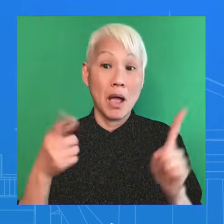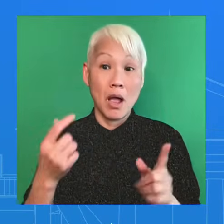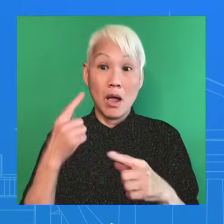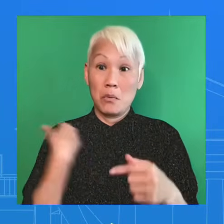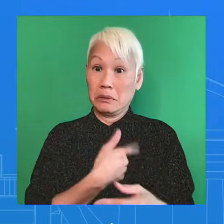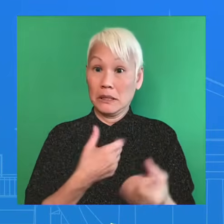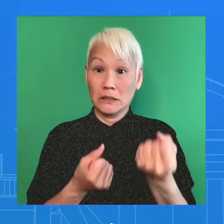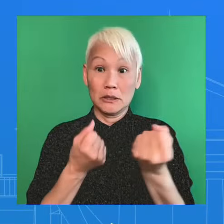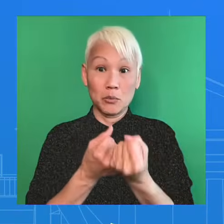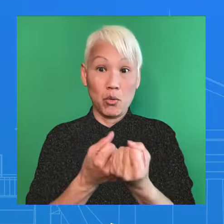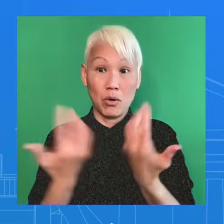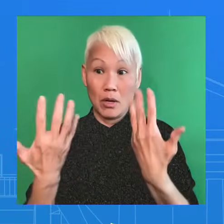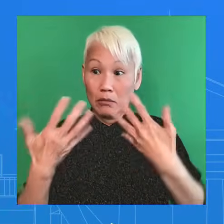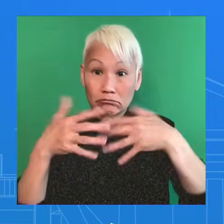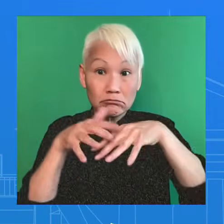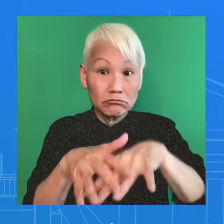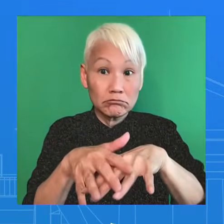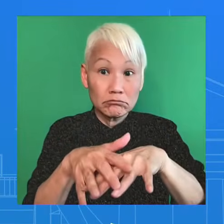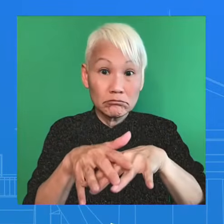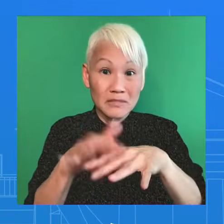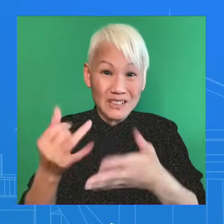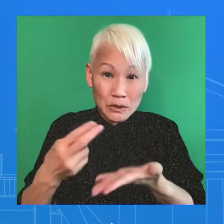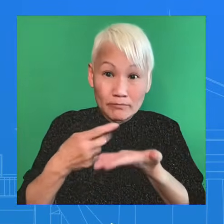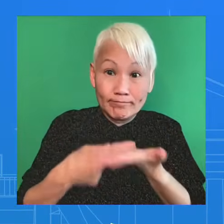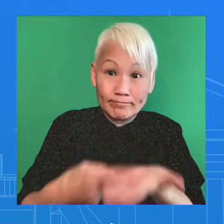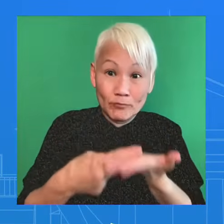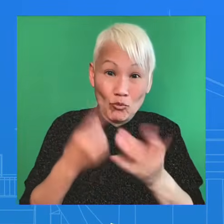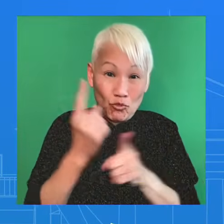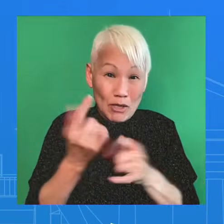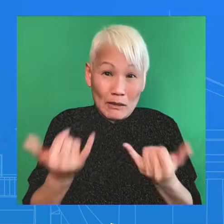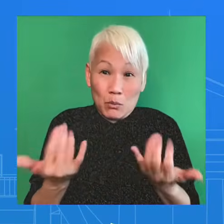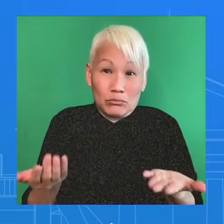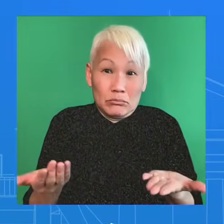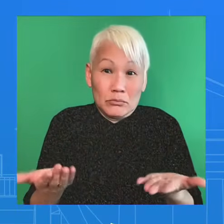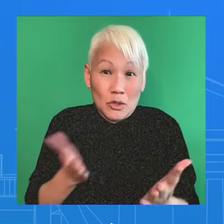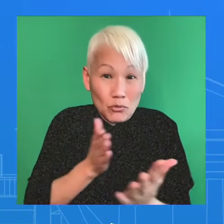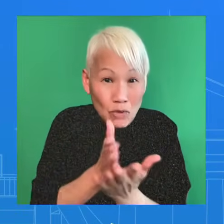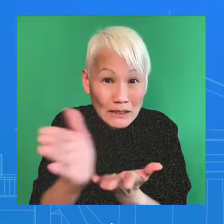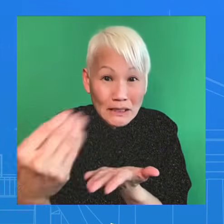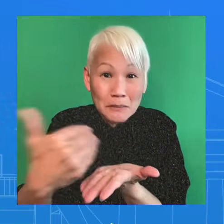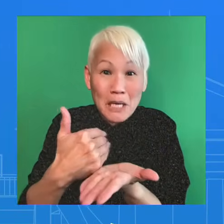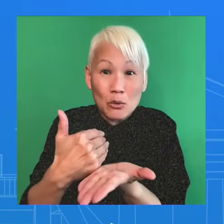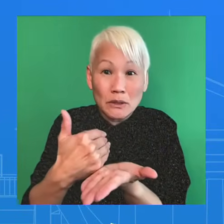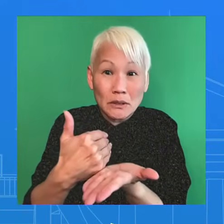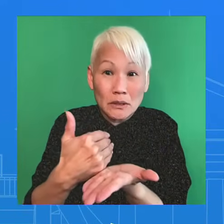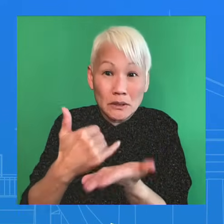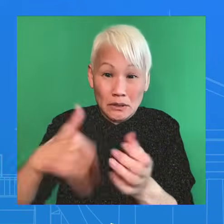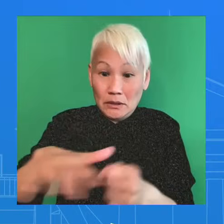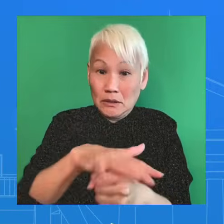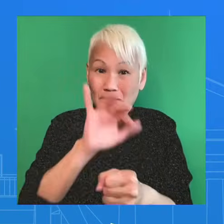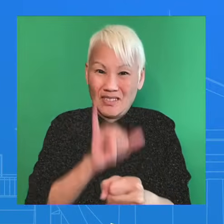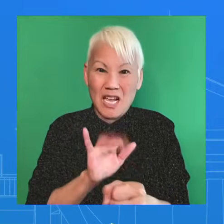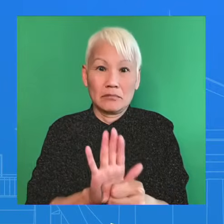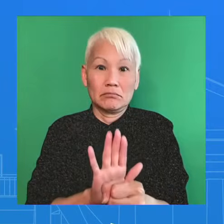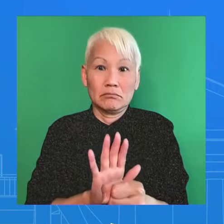and more transparency throughout the region. And if the Iranians opening up an embassy in Riyadh